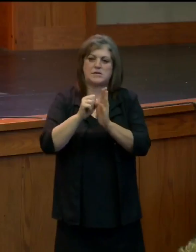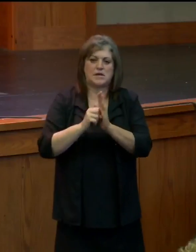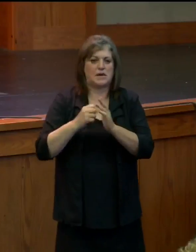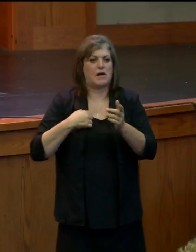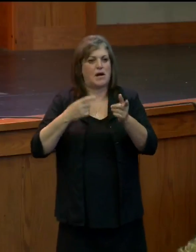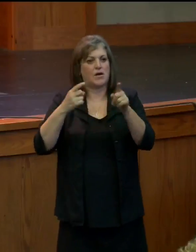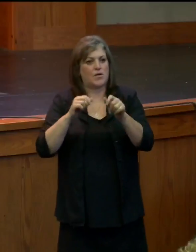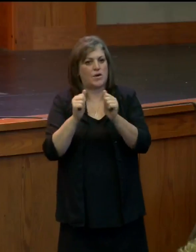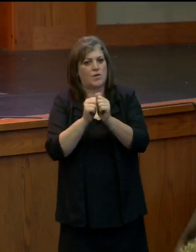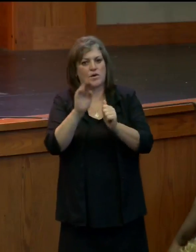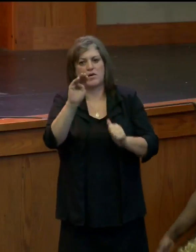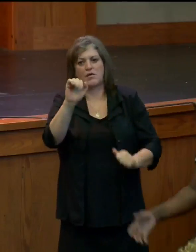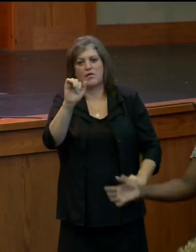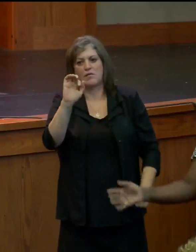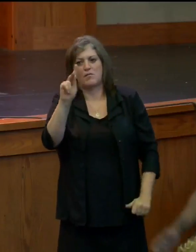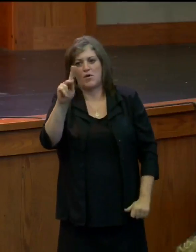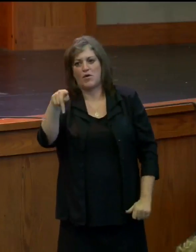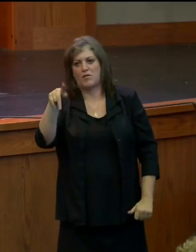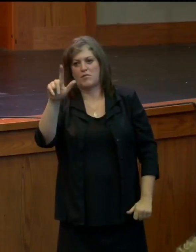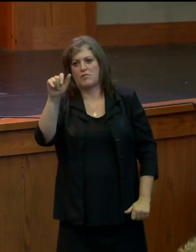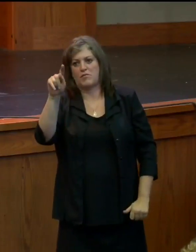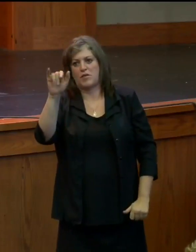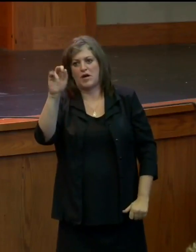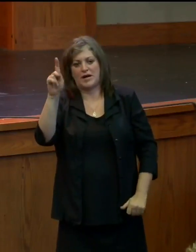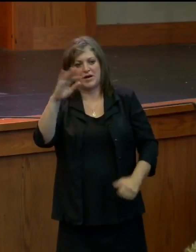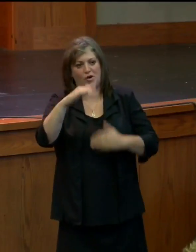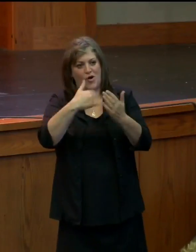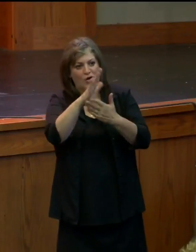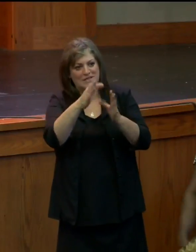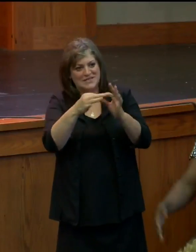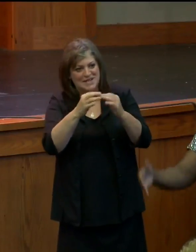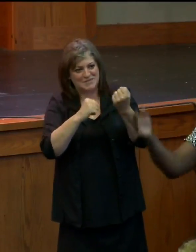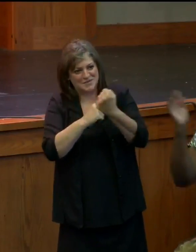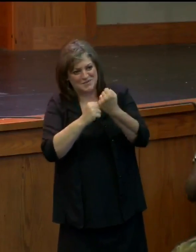WITH MARK ON ALL OF HIS STATEMENTS.